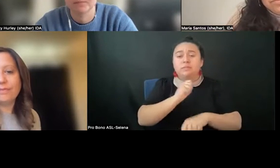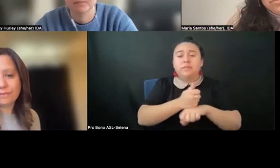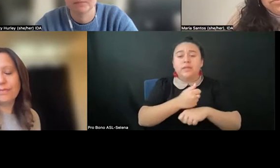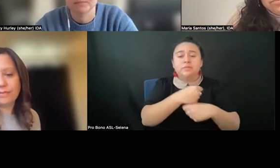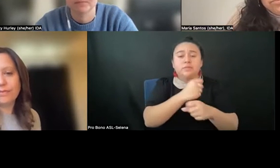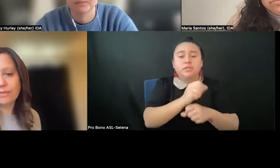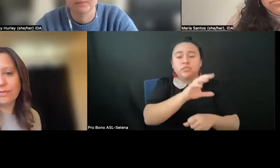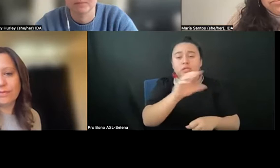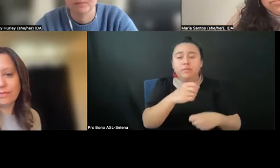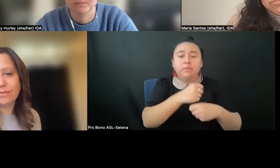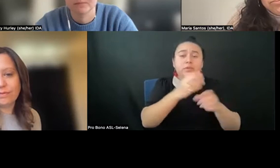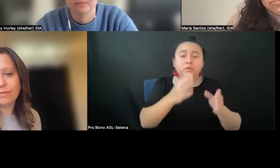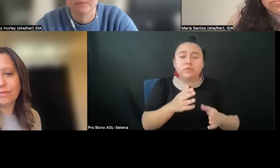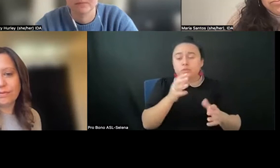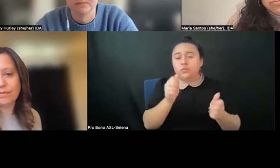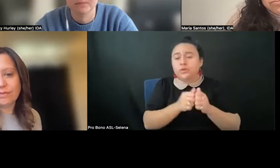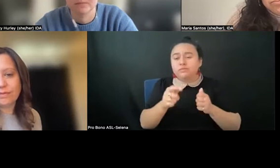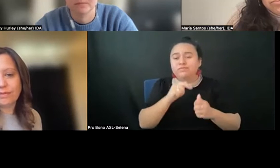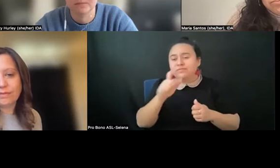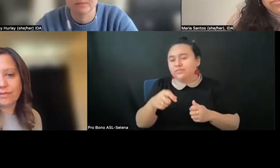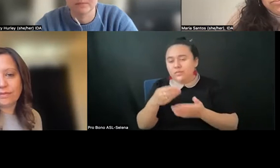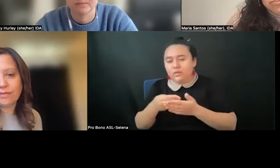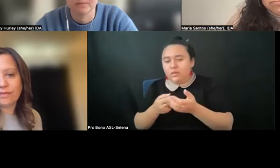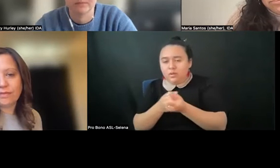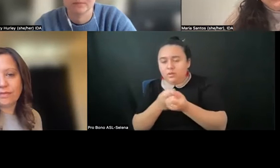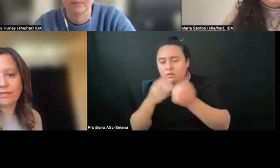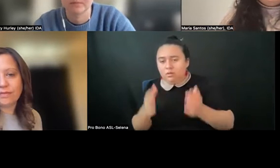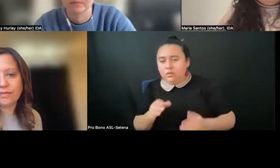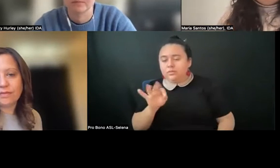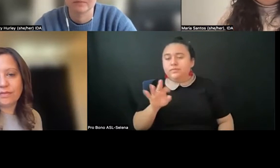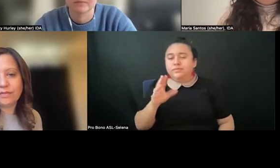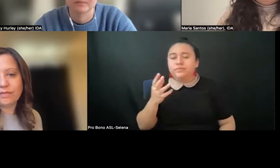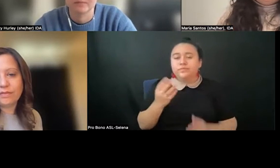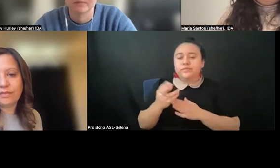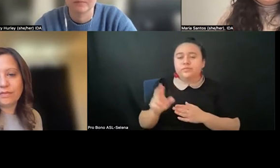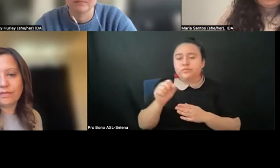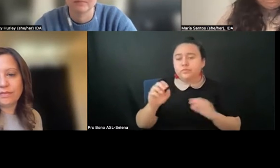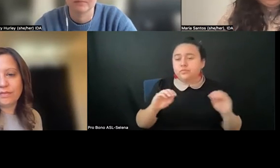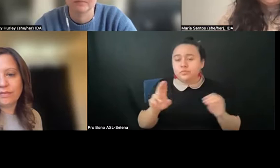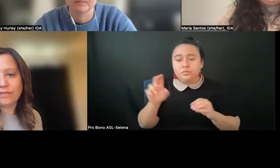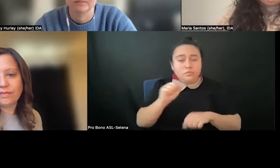Yeah. If you have a U.S.-based production company and producer on board, there's no need for a fiscal sponsor. If you are outside the U.S. and don't have any U.S.